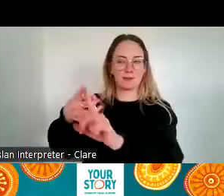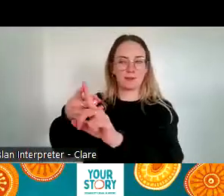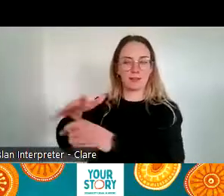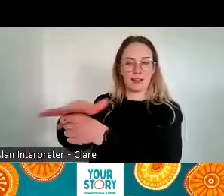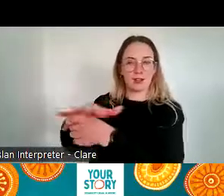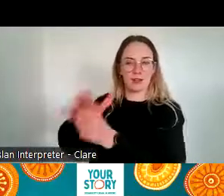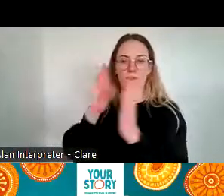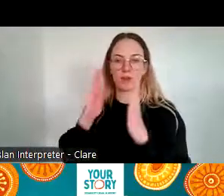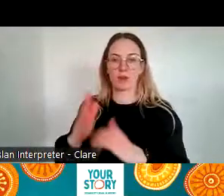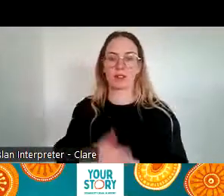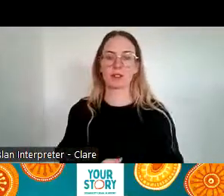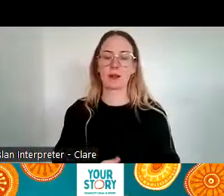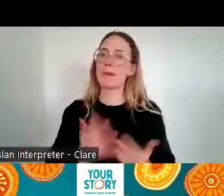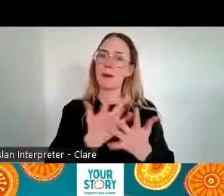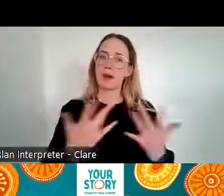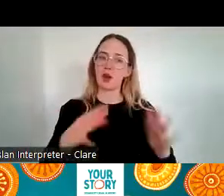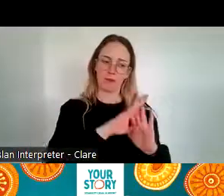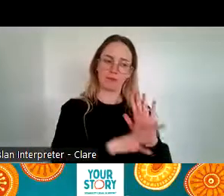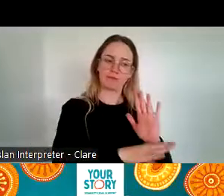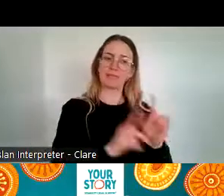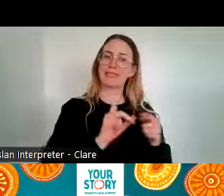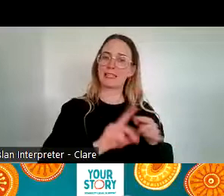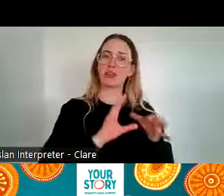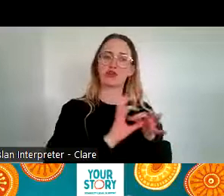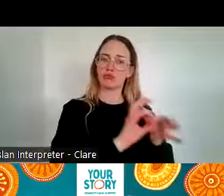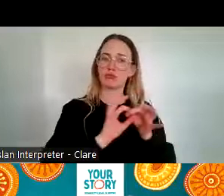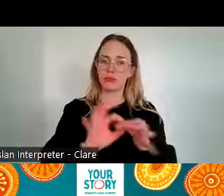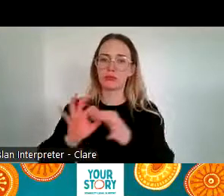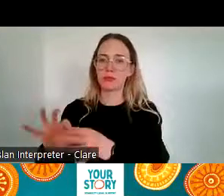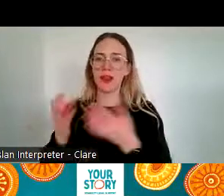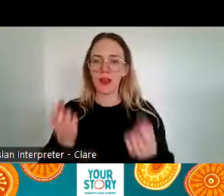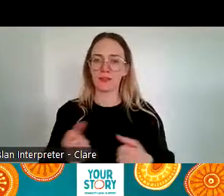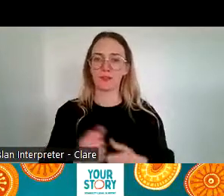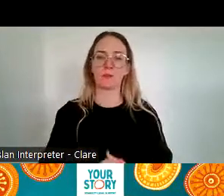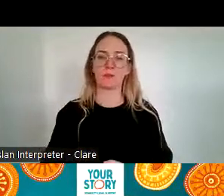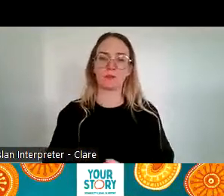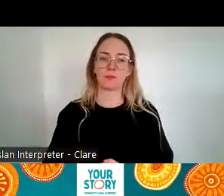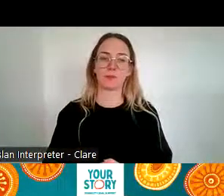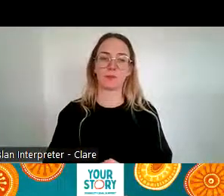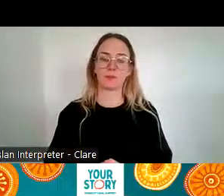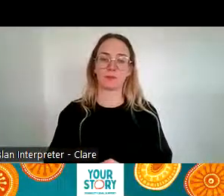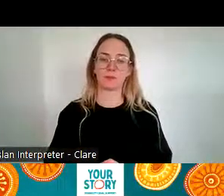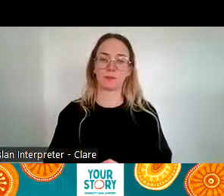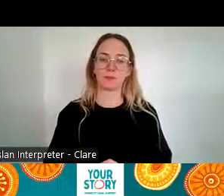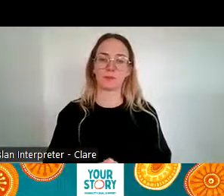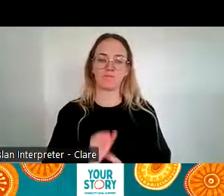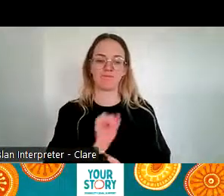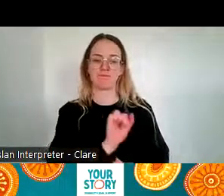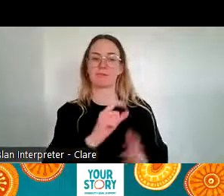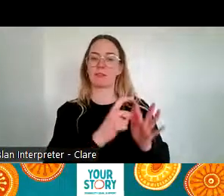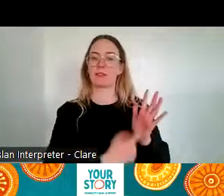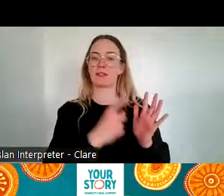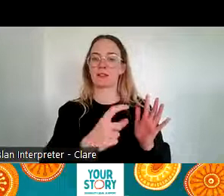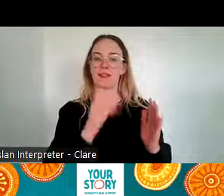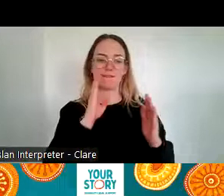will be relevant and the Royal Commission is focusing on that topic through its public hearing.